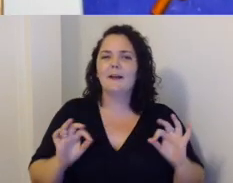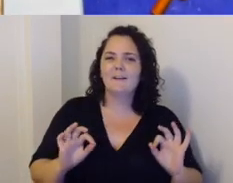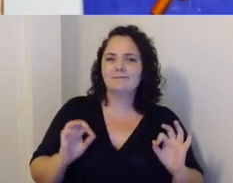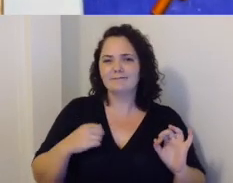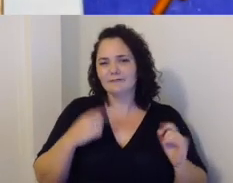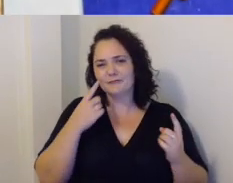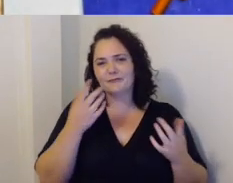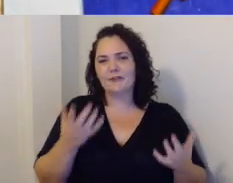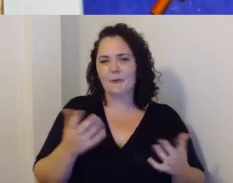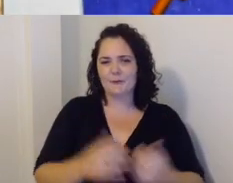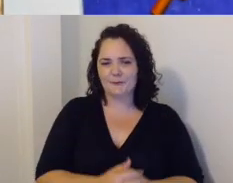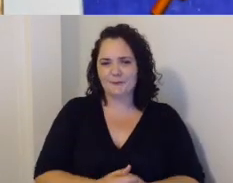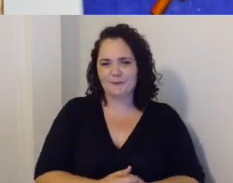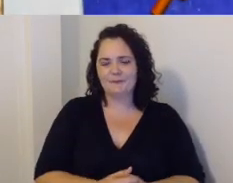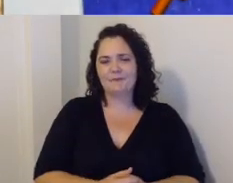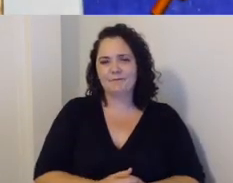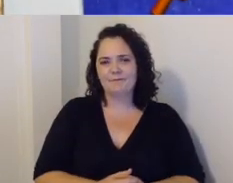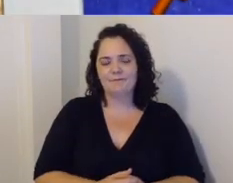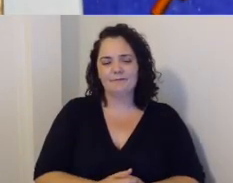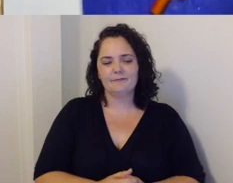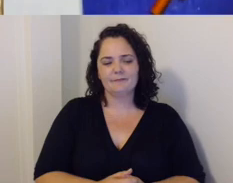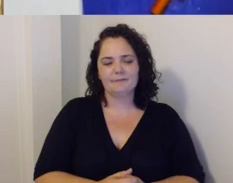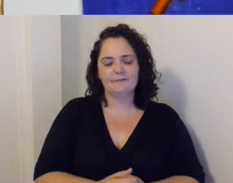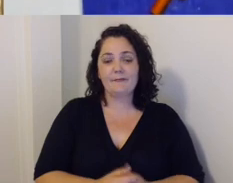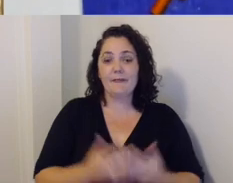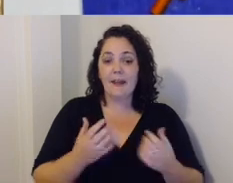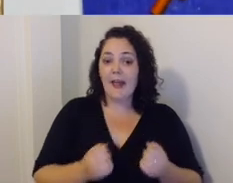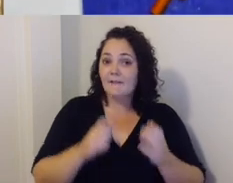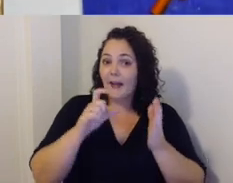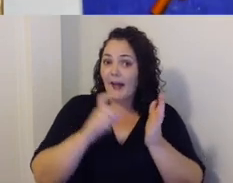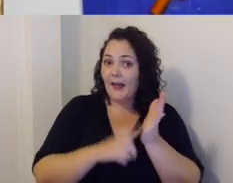material but I thought i would bring it just to show you and what you're looking at here is clay